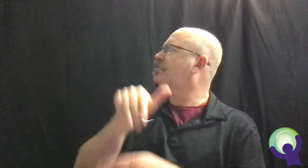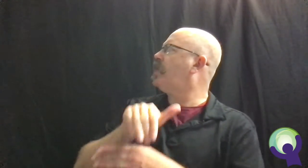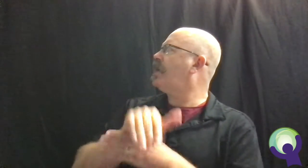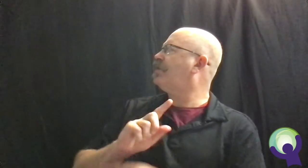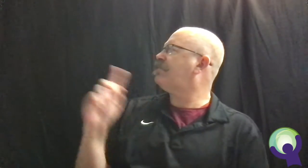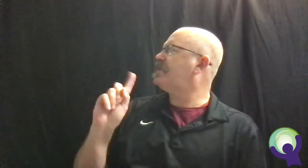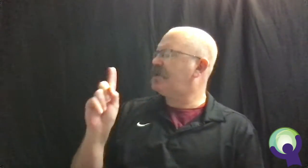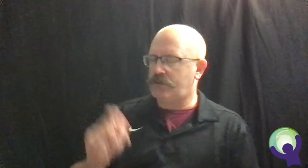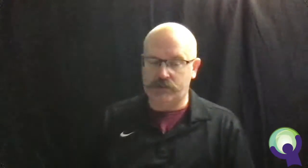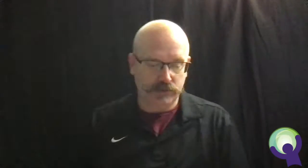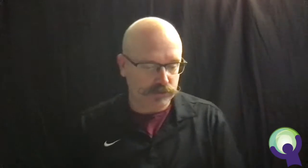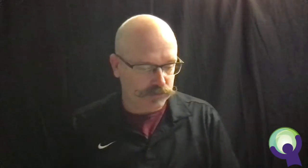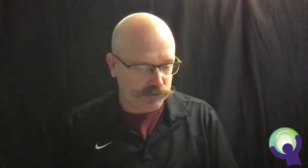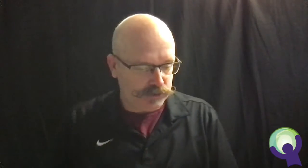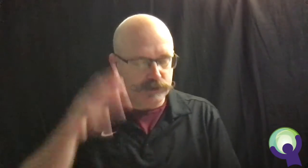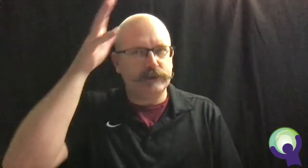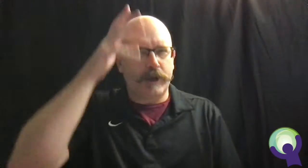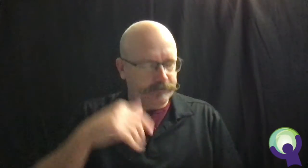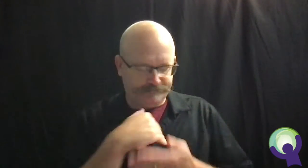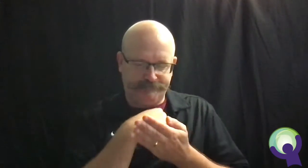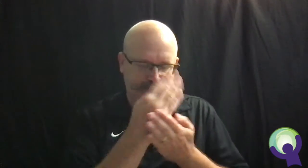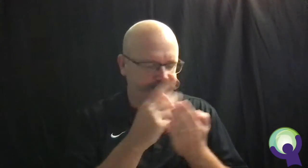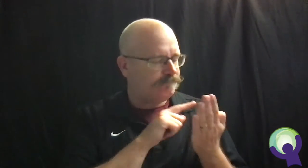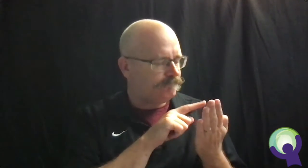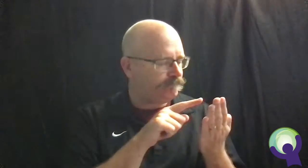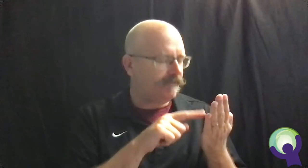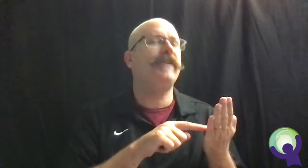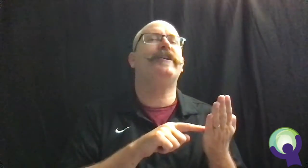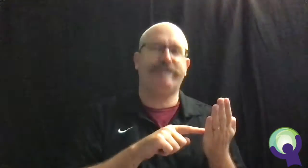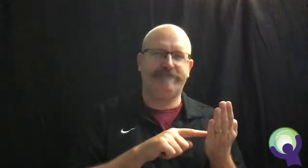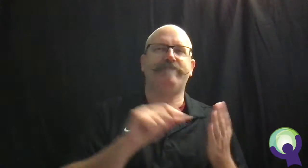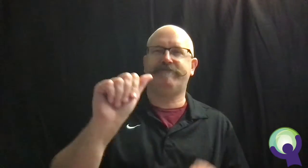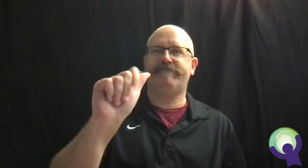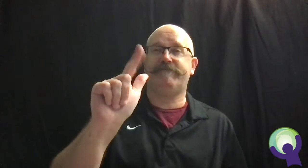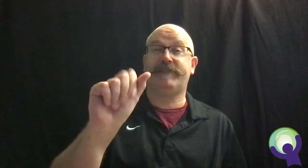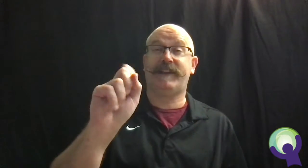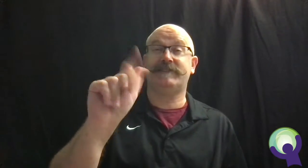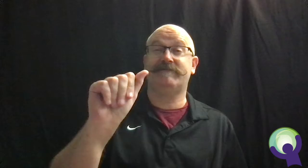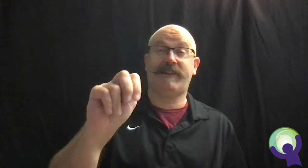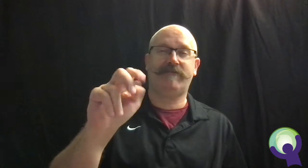"Where are we tonight?" I ask. Dad checks his notebook.